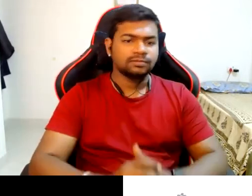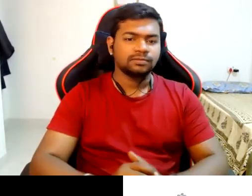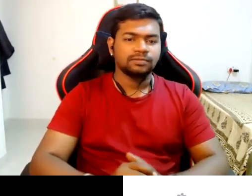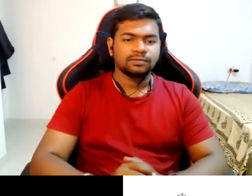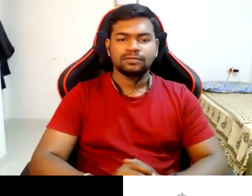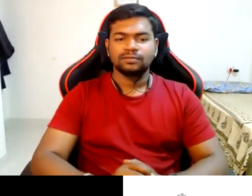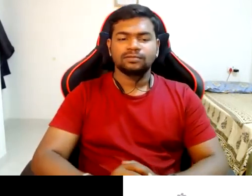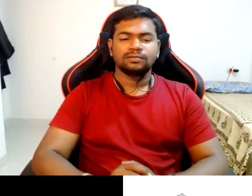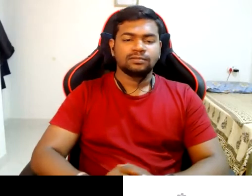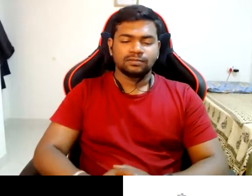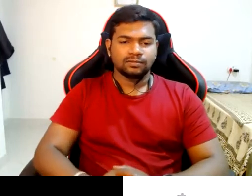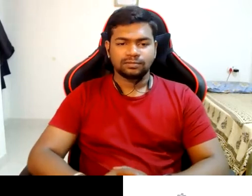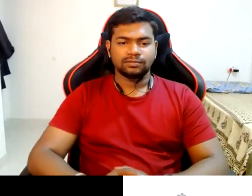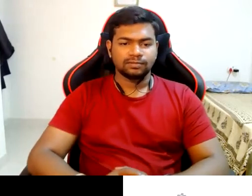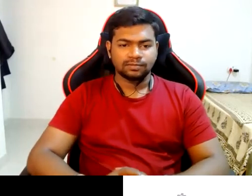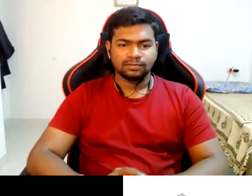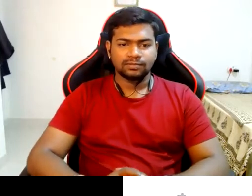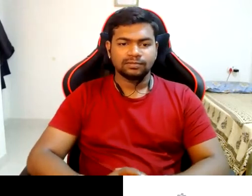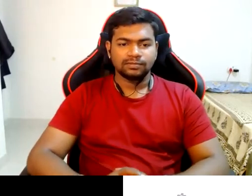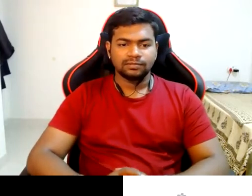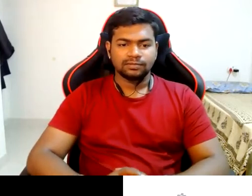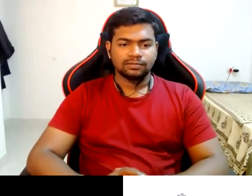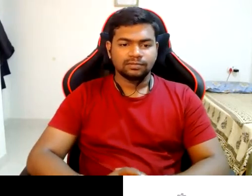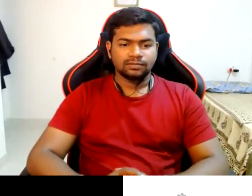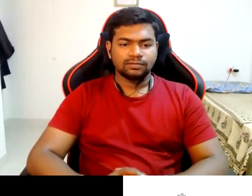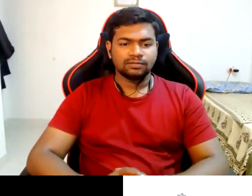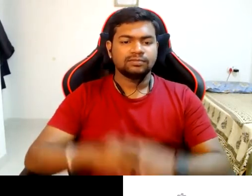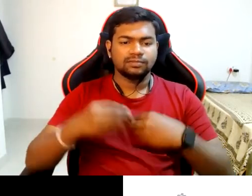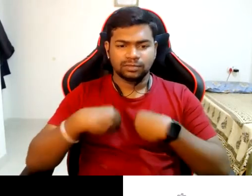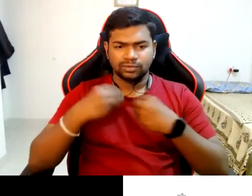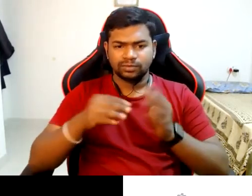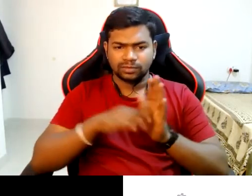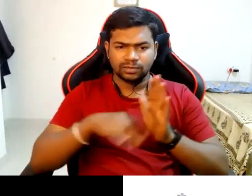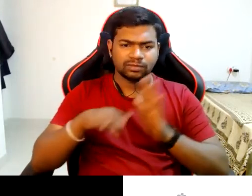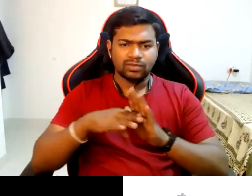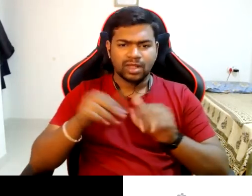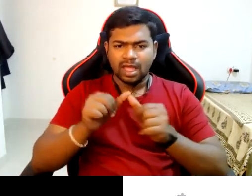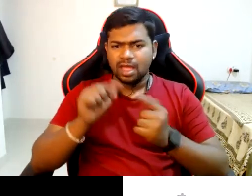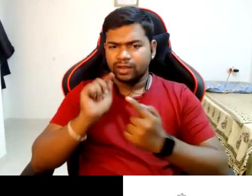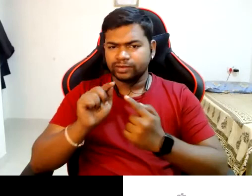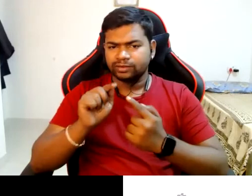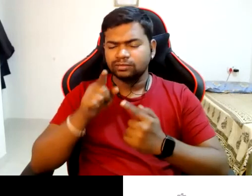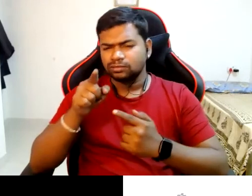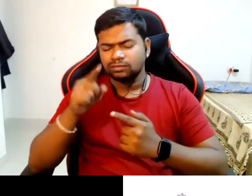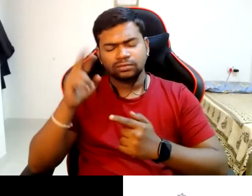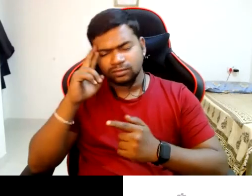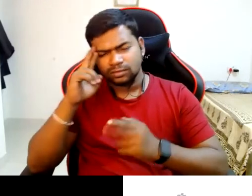So giving the advancement in AI, then whats your expectation that what is something that needs to